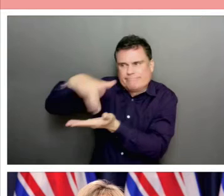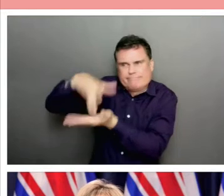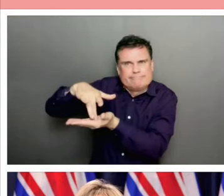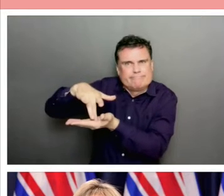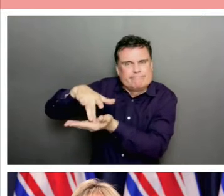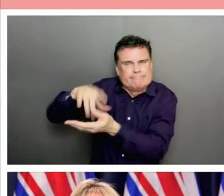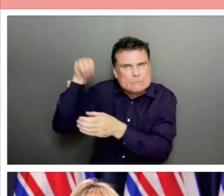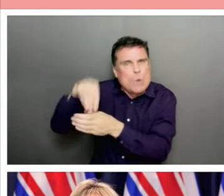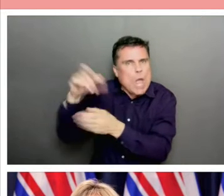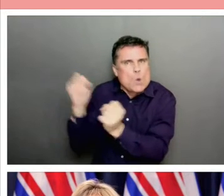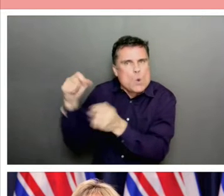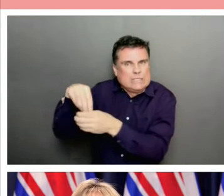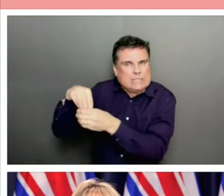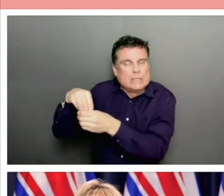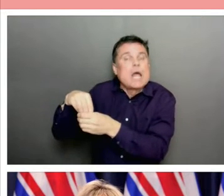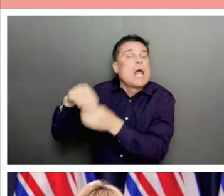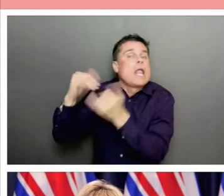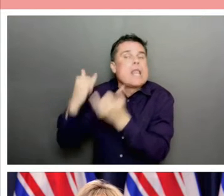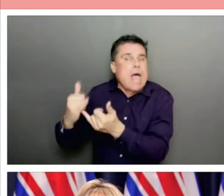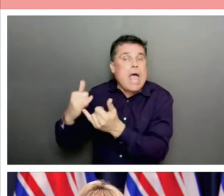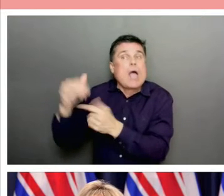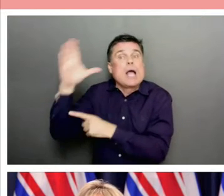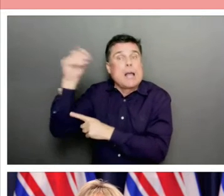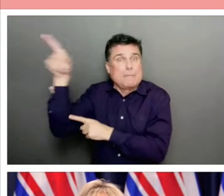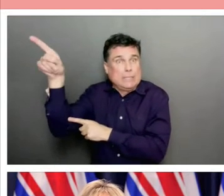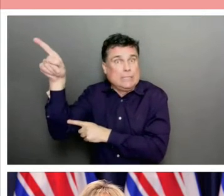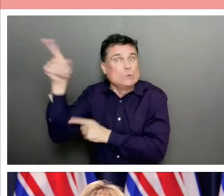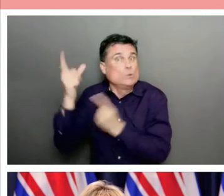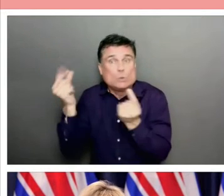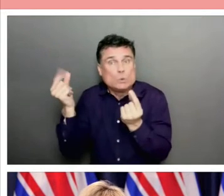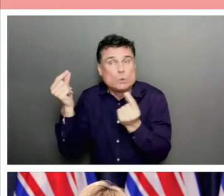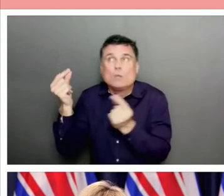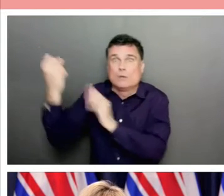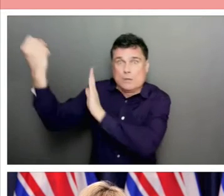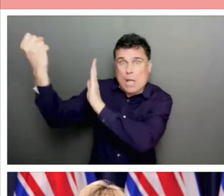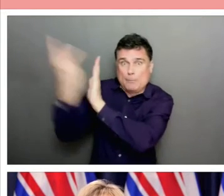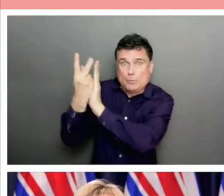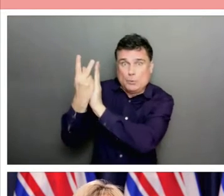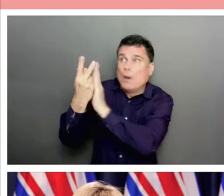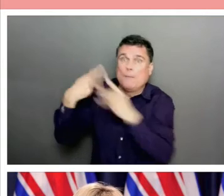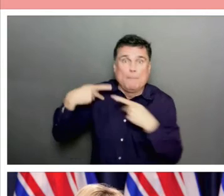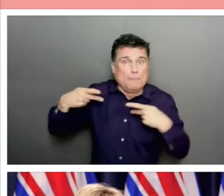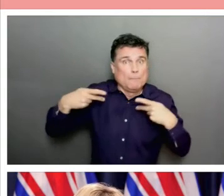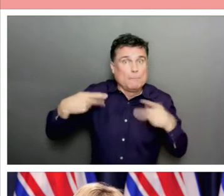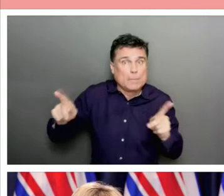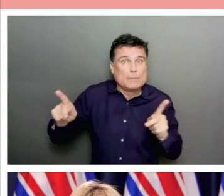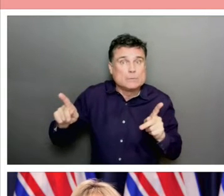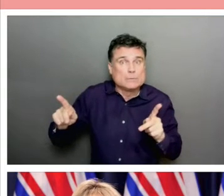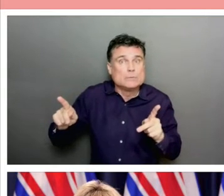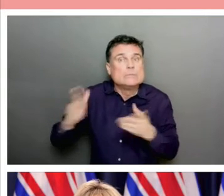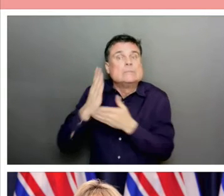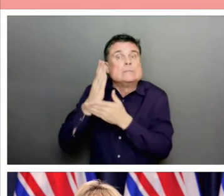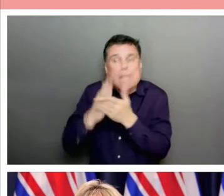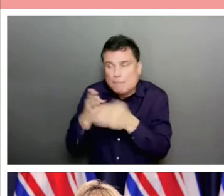frozen vaccine to other places. Again, we have the opportunity now with the Pfizer vaccine still a bit